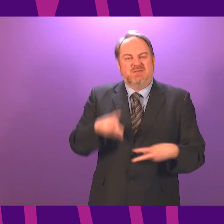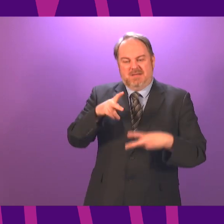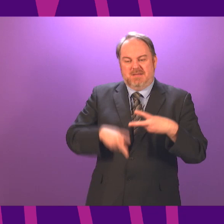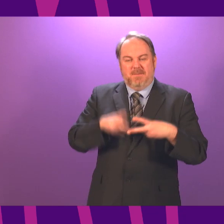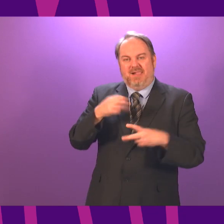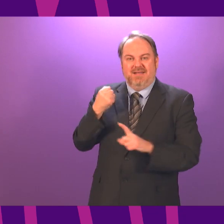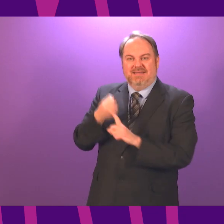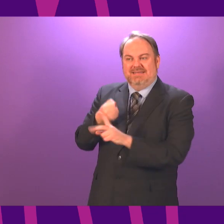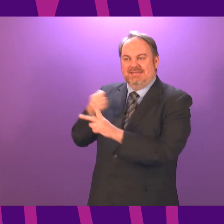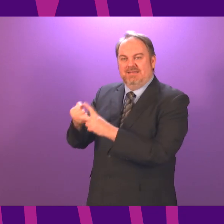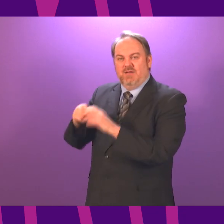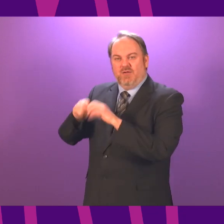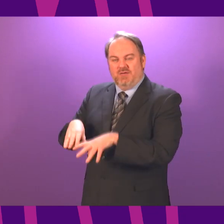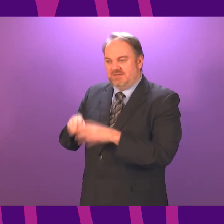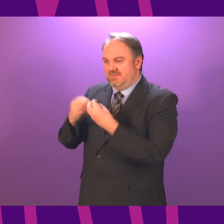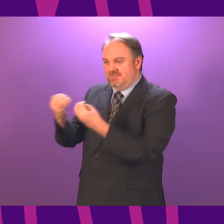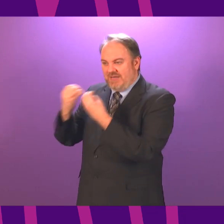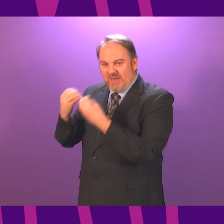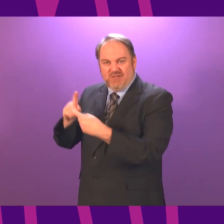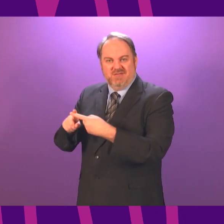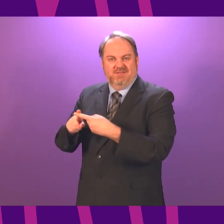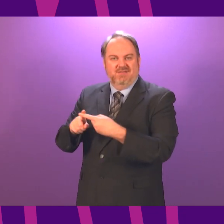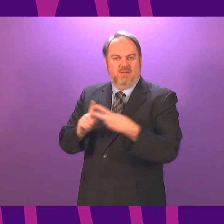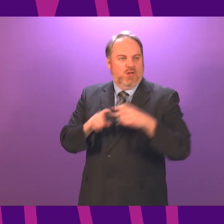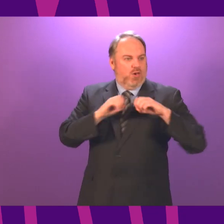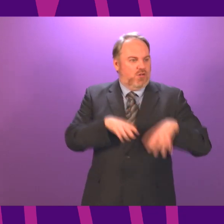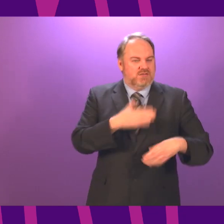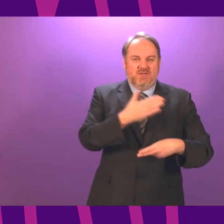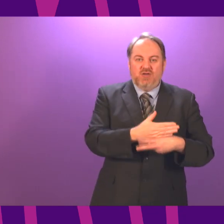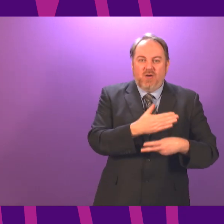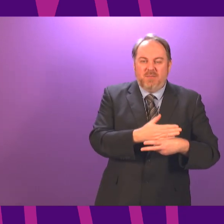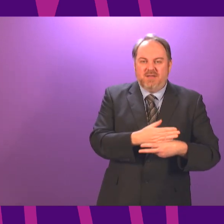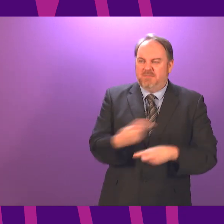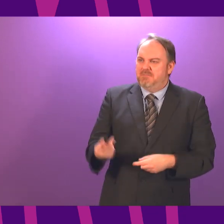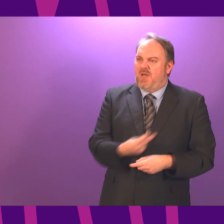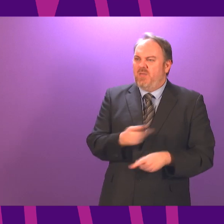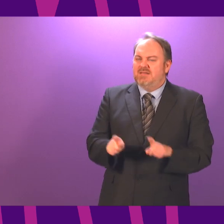whammy for students, and we will continue to do as much as we can to help. I will make another point, which is not